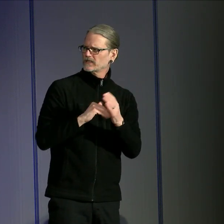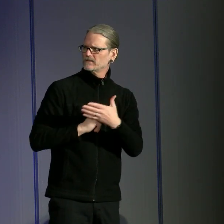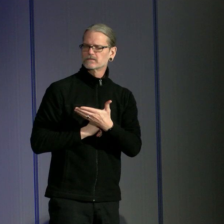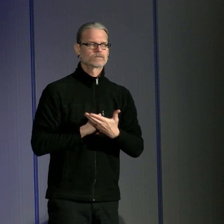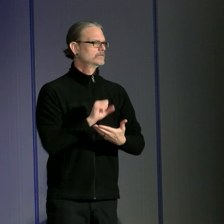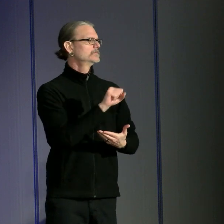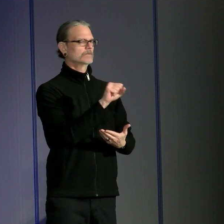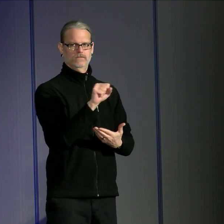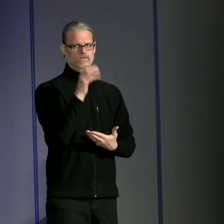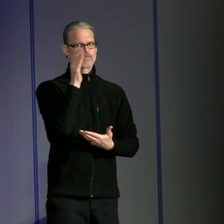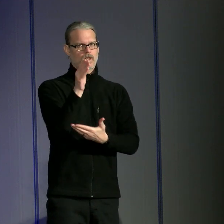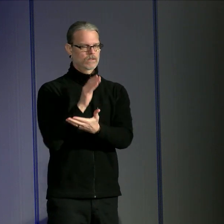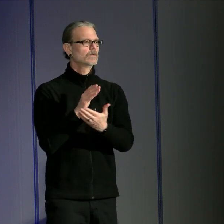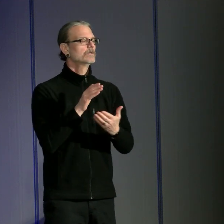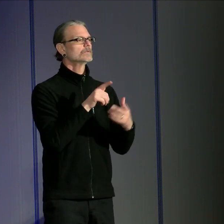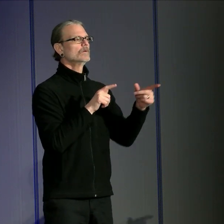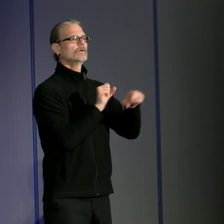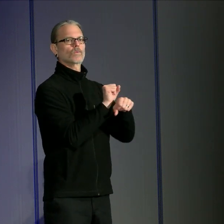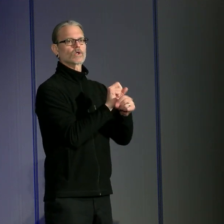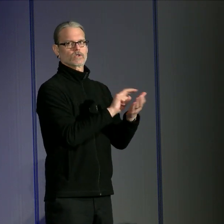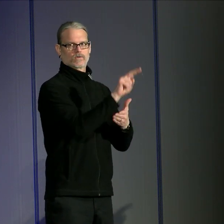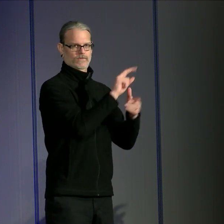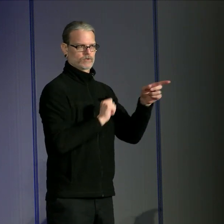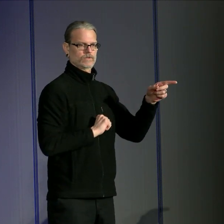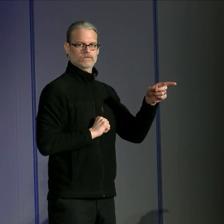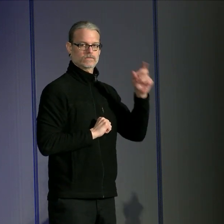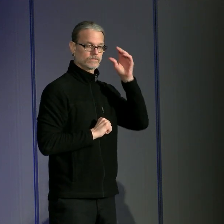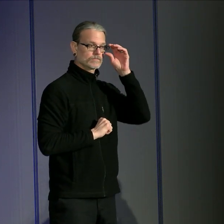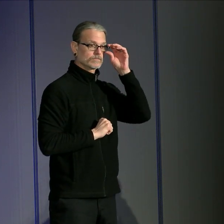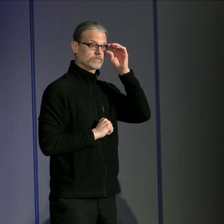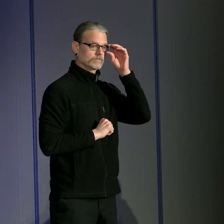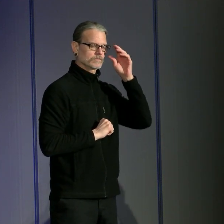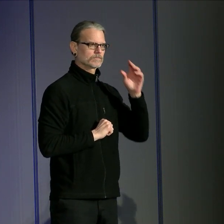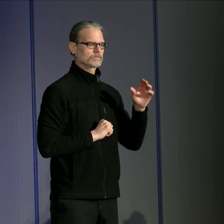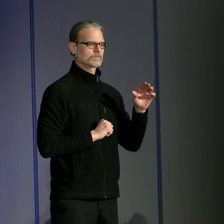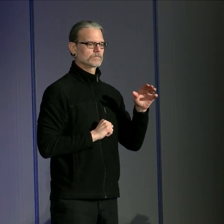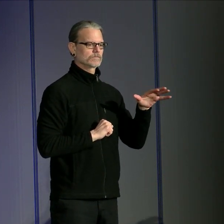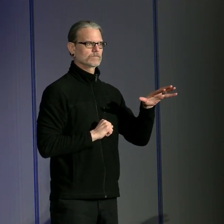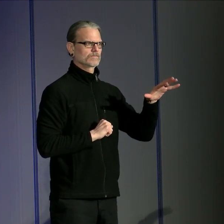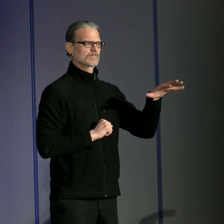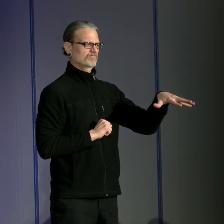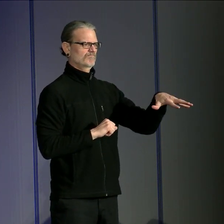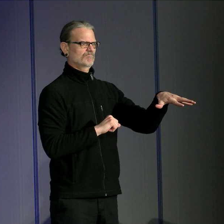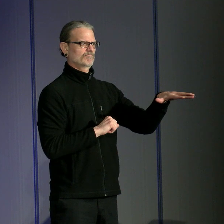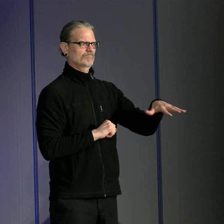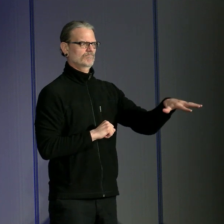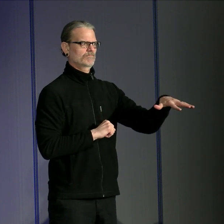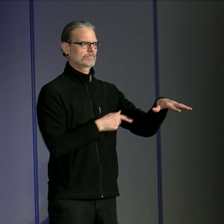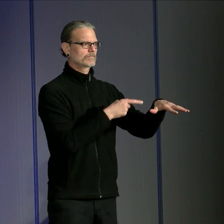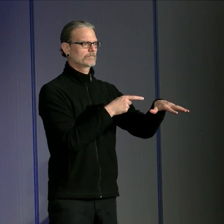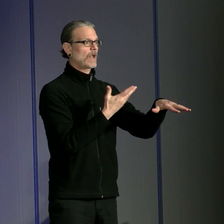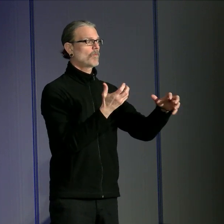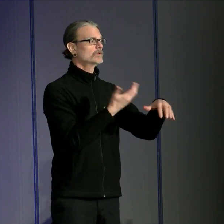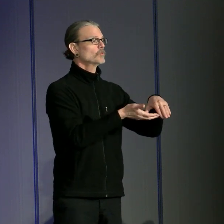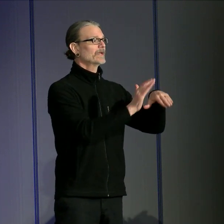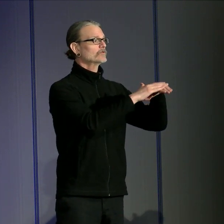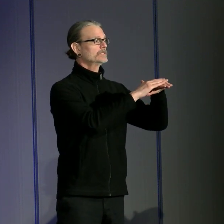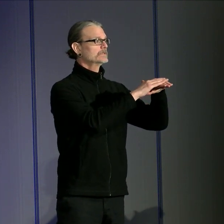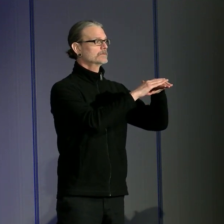So working at a University, and they want to increase the amount of testing done by,